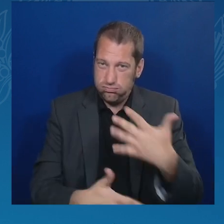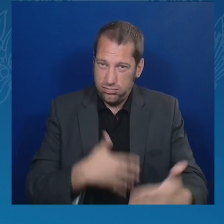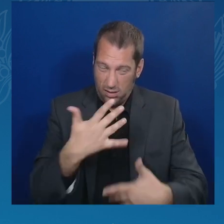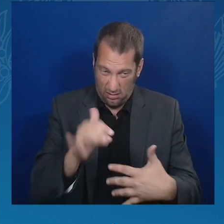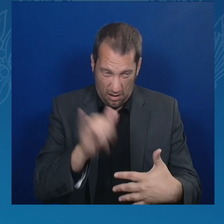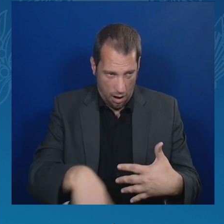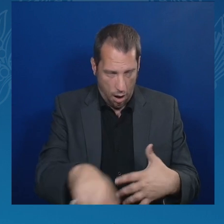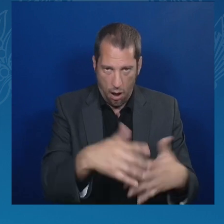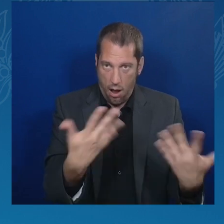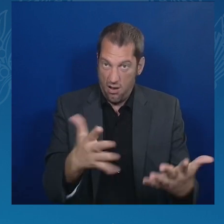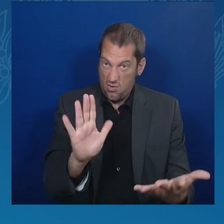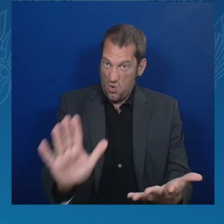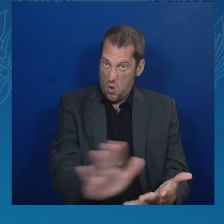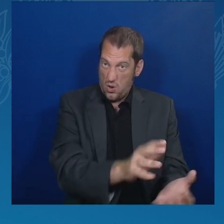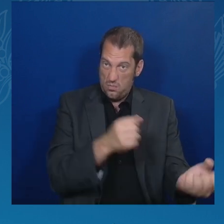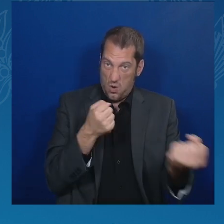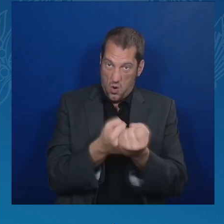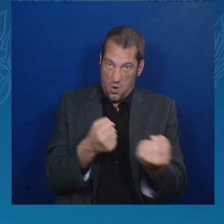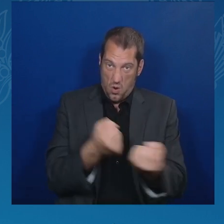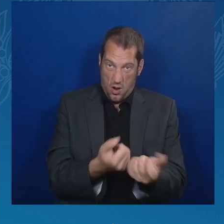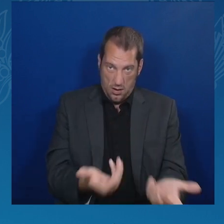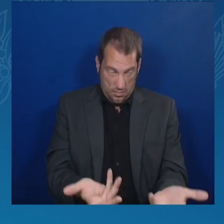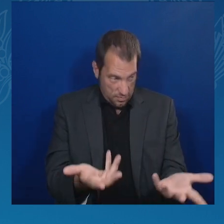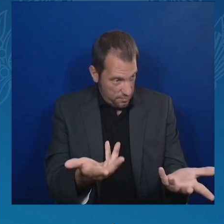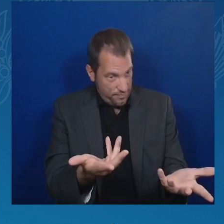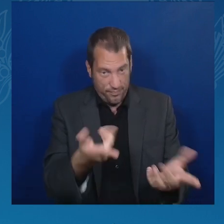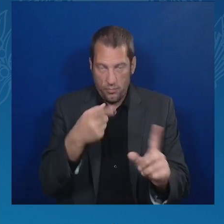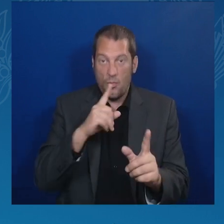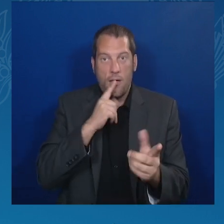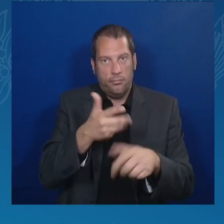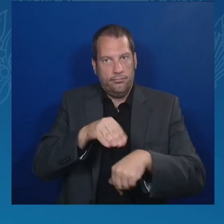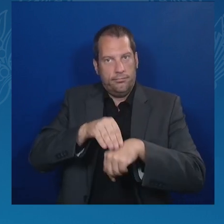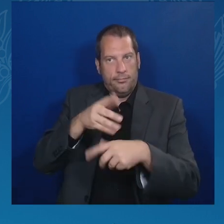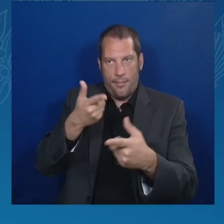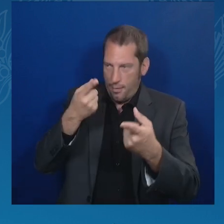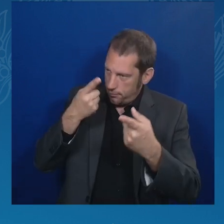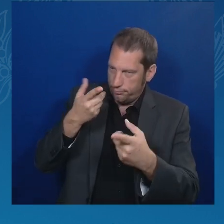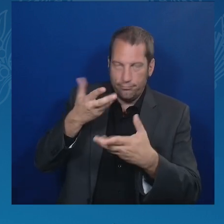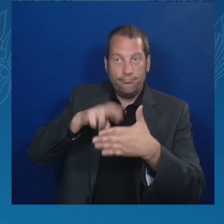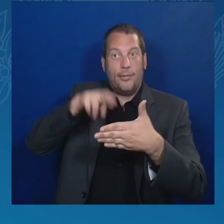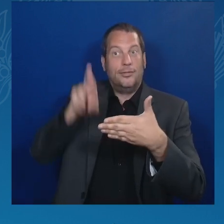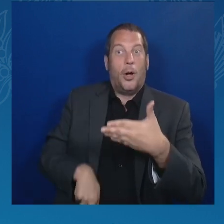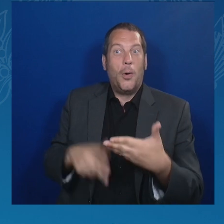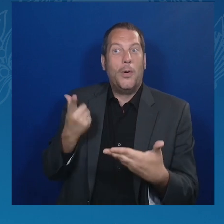and I am the first woman elected Vice President of the United States.